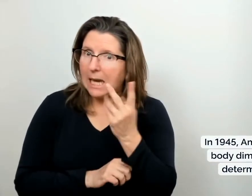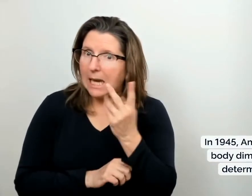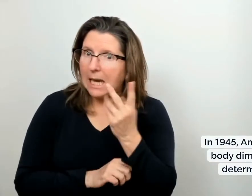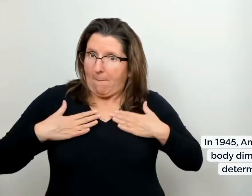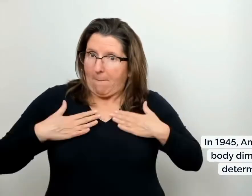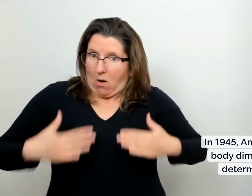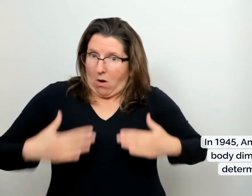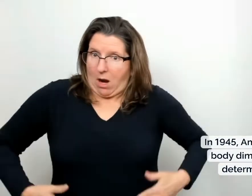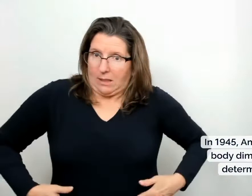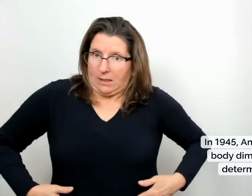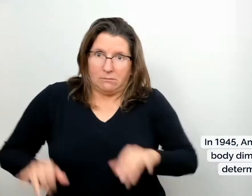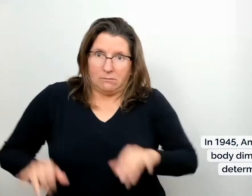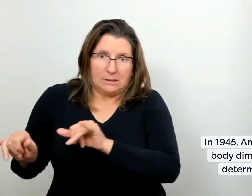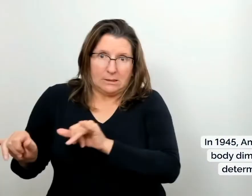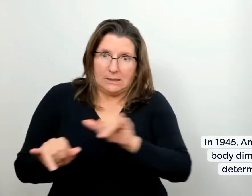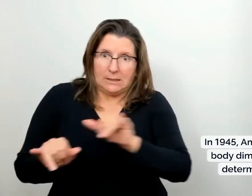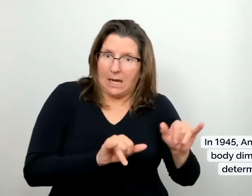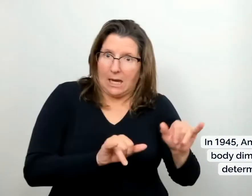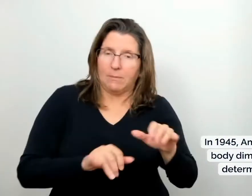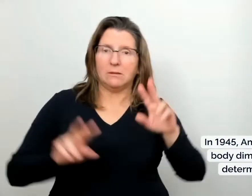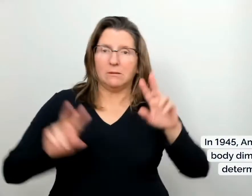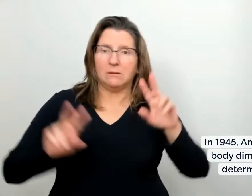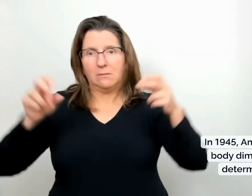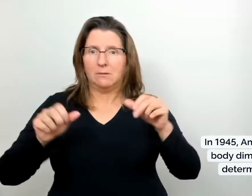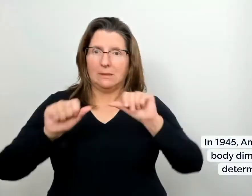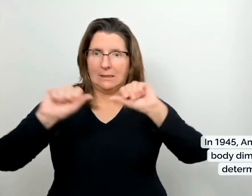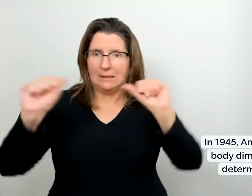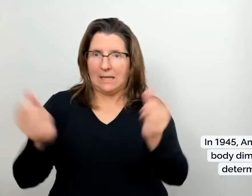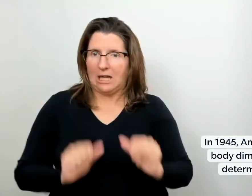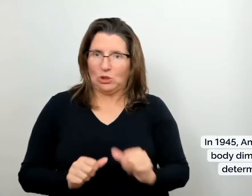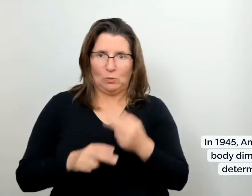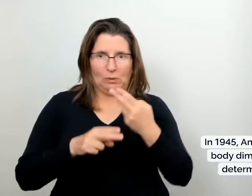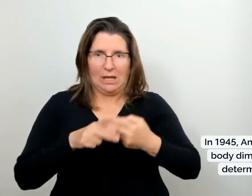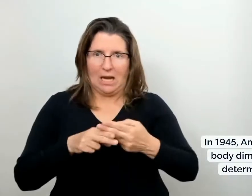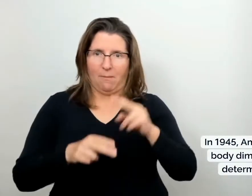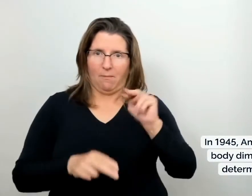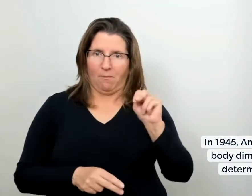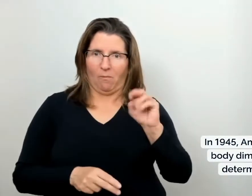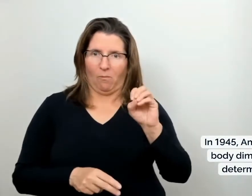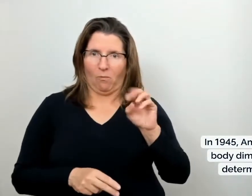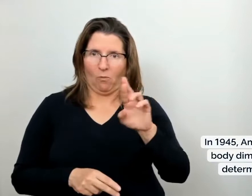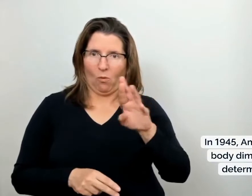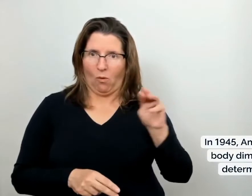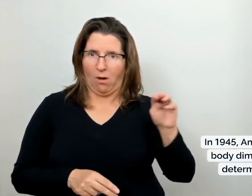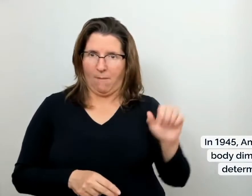The sponsors wanted to determine who was most like statue Norma.